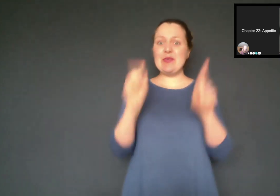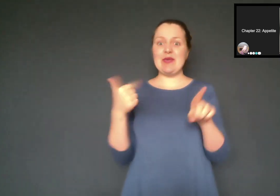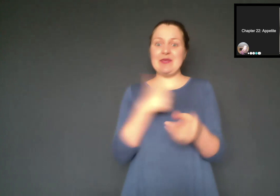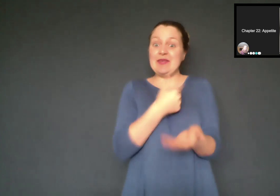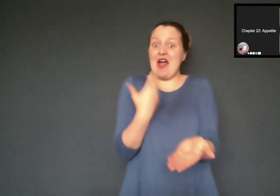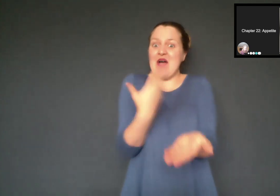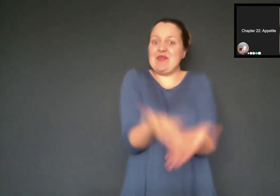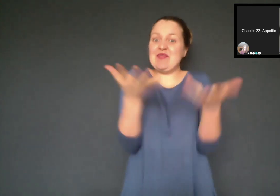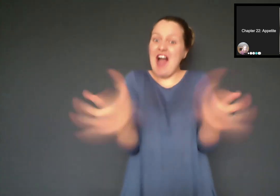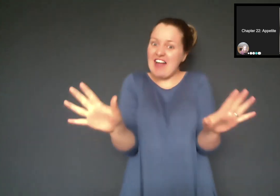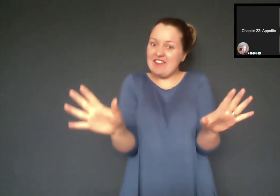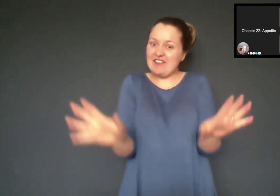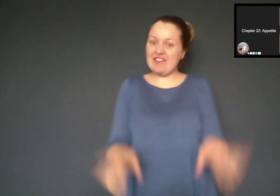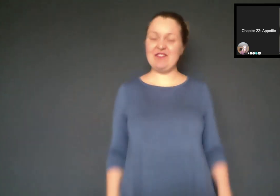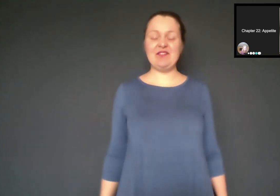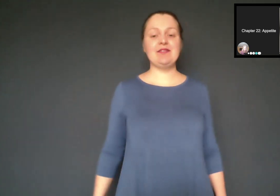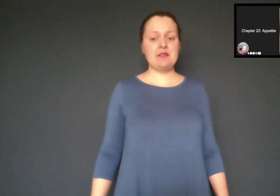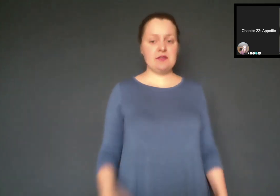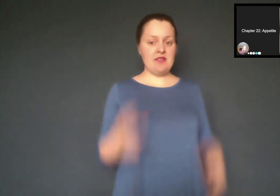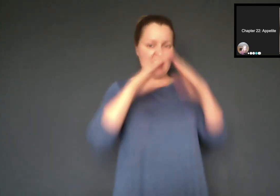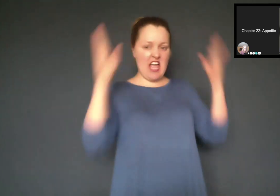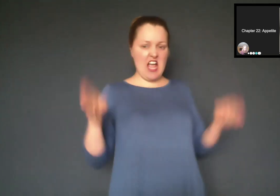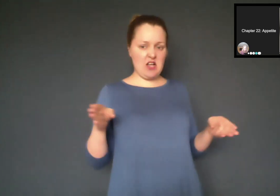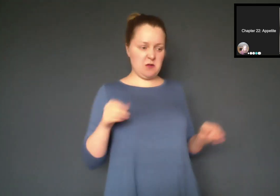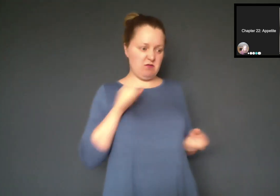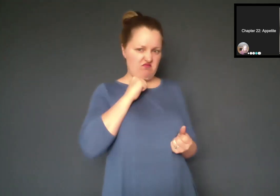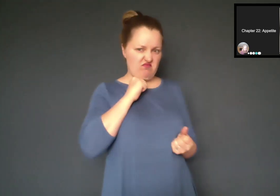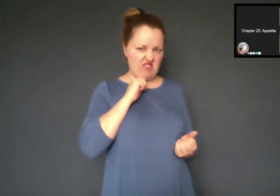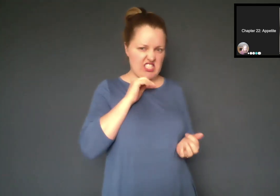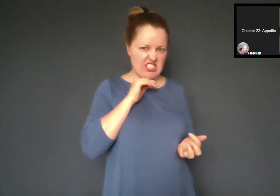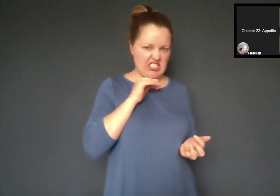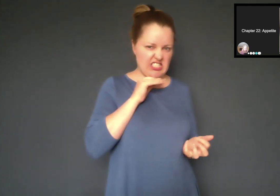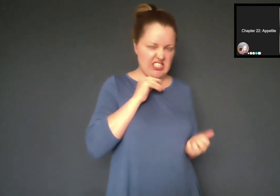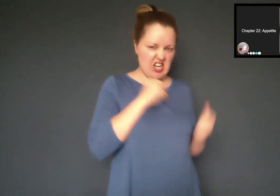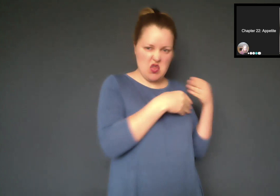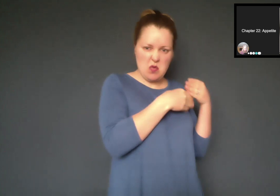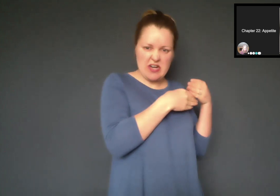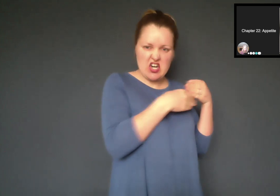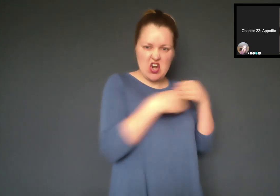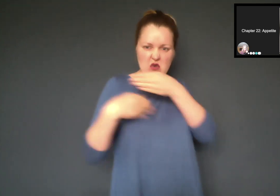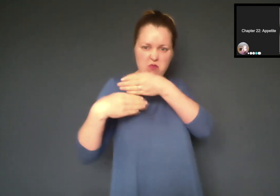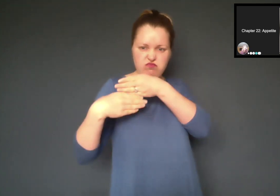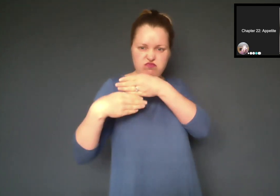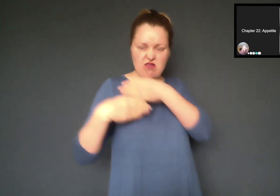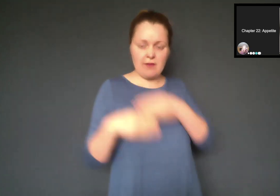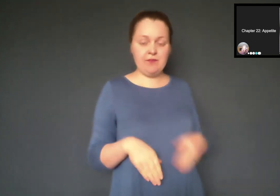arrive a little growl of irritation came from the house shaking the windows one or two slates slid